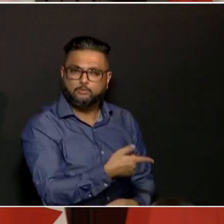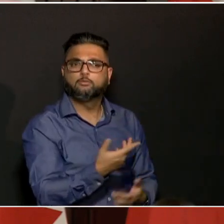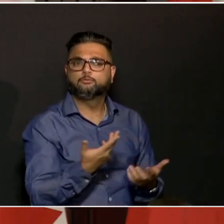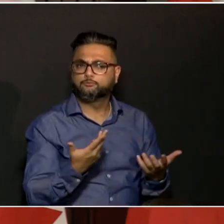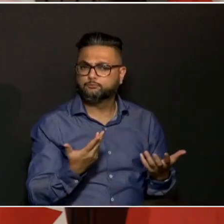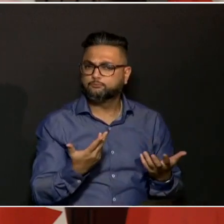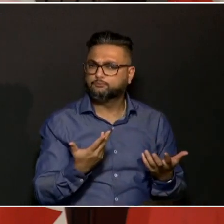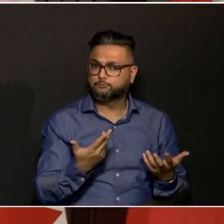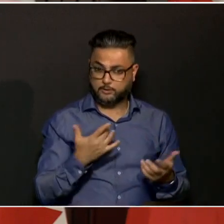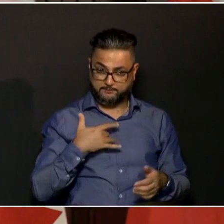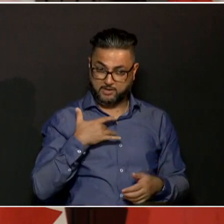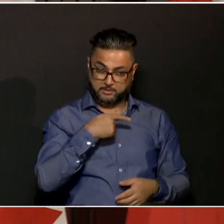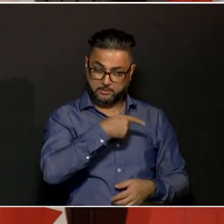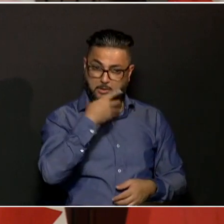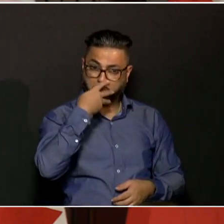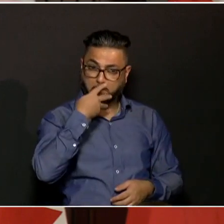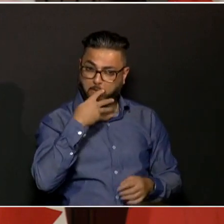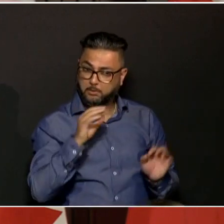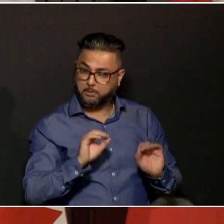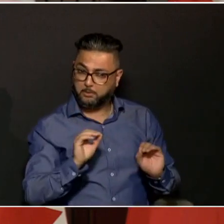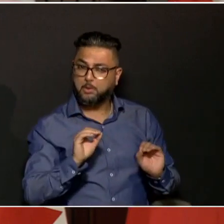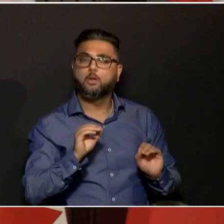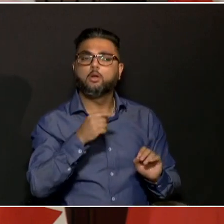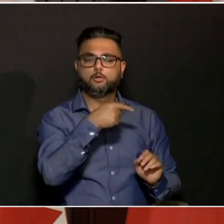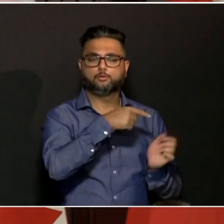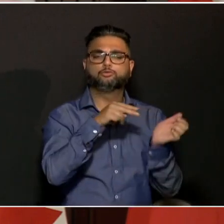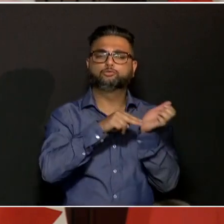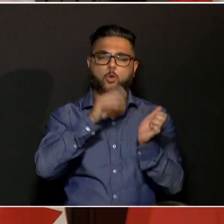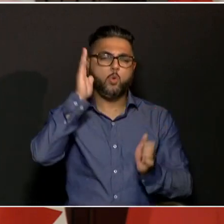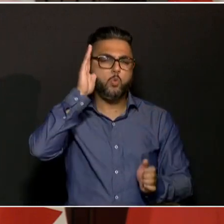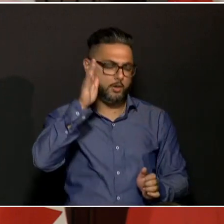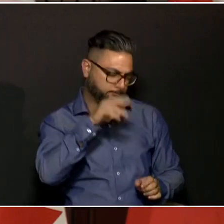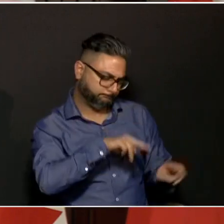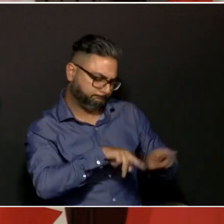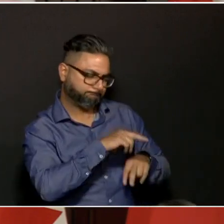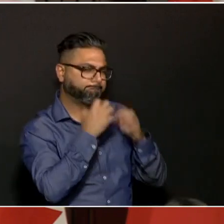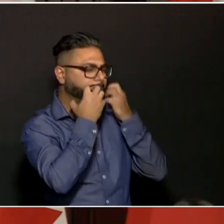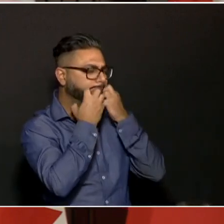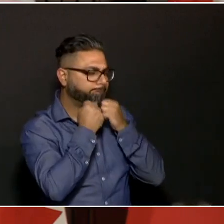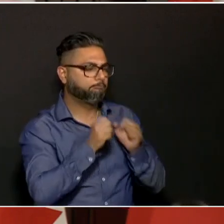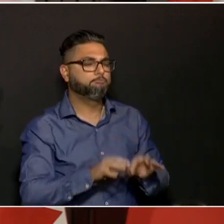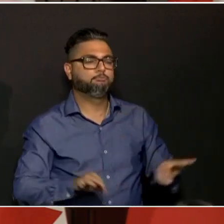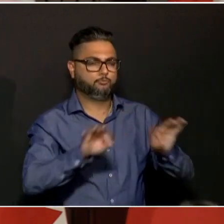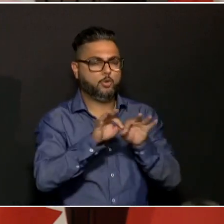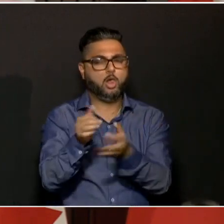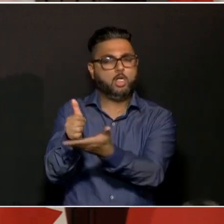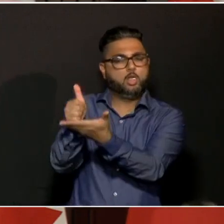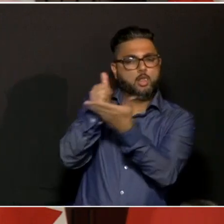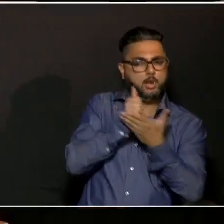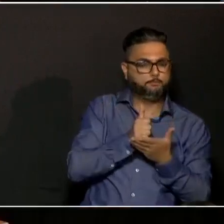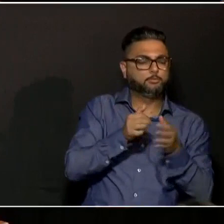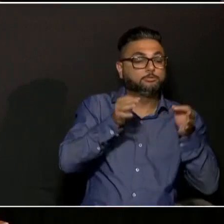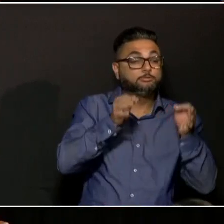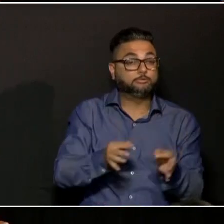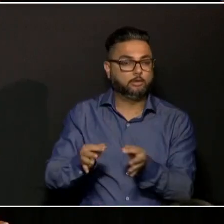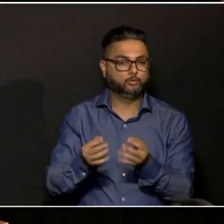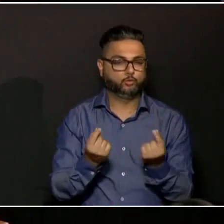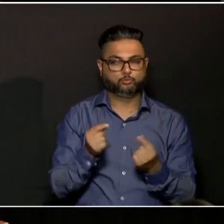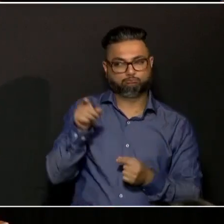that may be more significant than a runny nose, but those nurses are going to be invaluable with helping me because